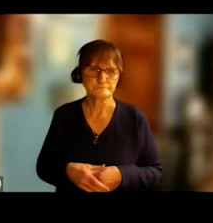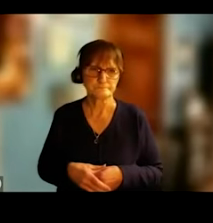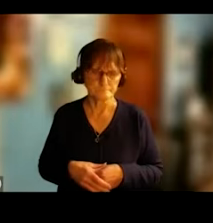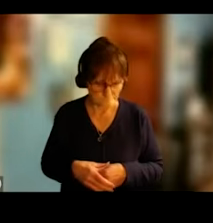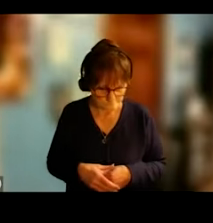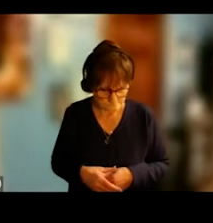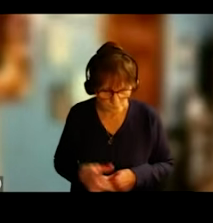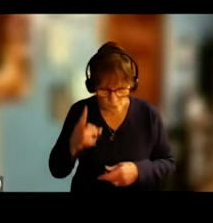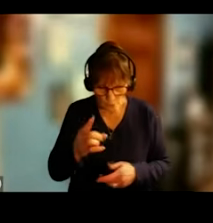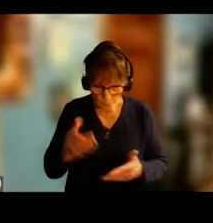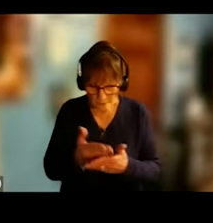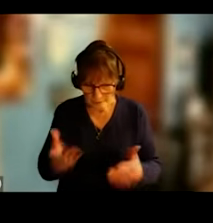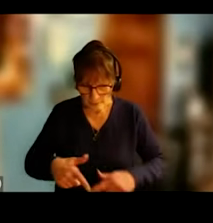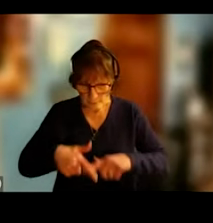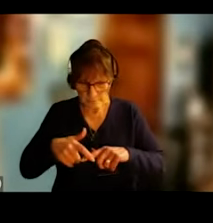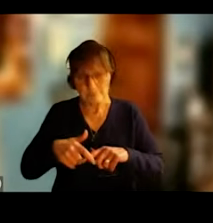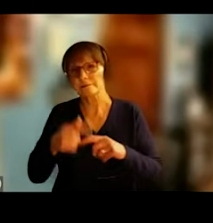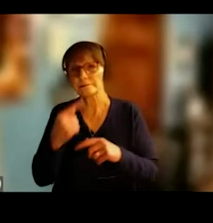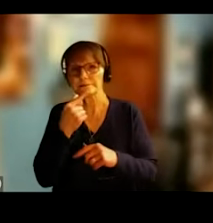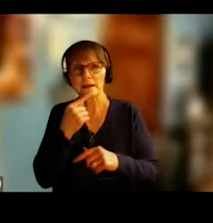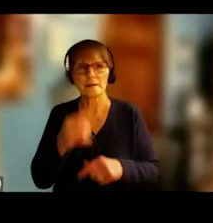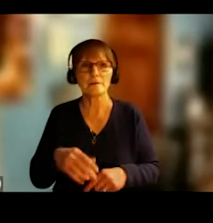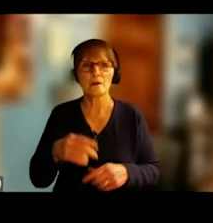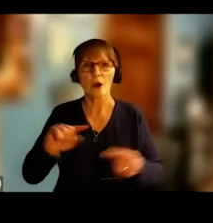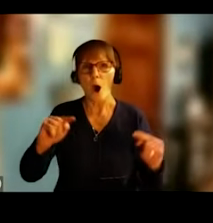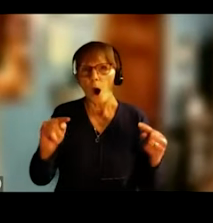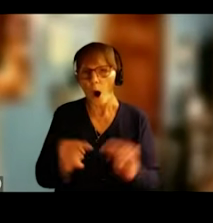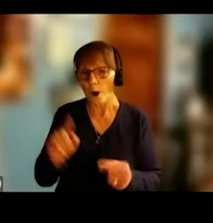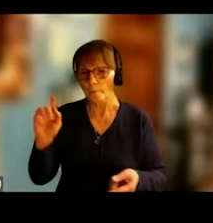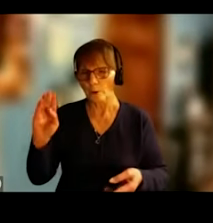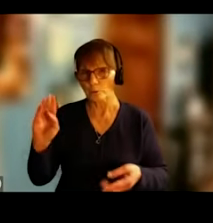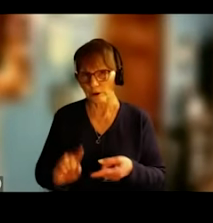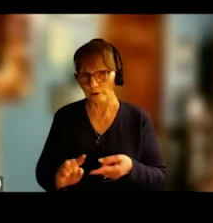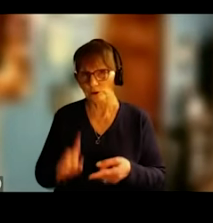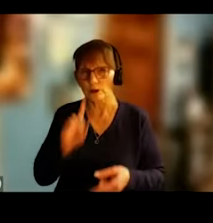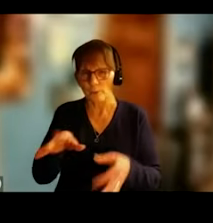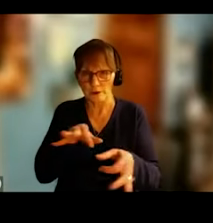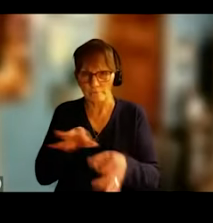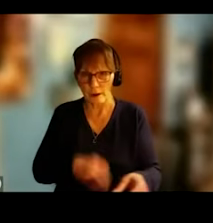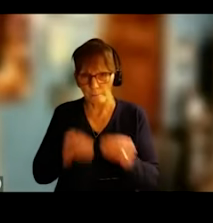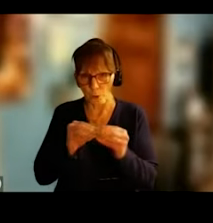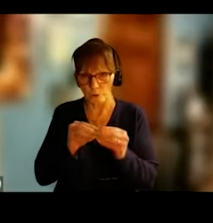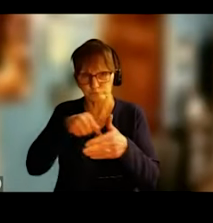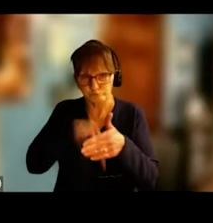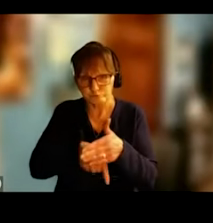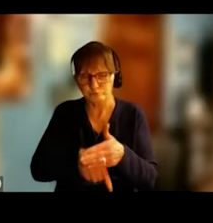One of the things I wanted to pause, we've been saying the word harm reduction and I wanted to define that a little bit further. So harm reduction is often used